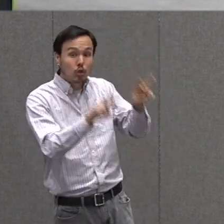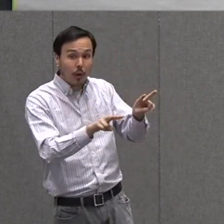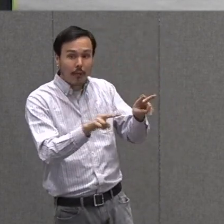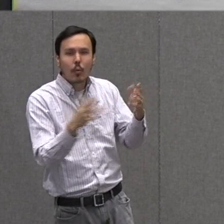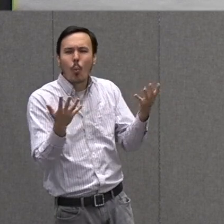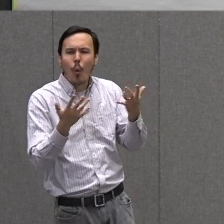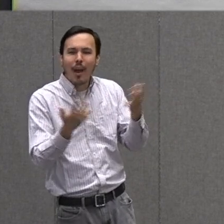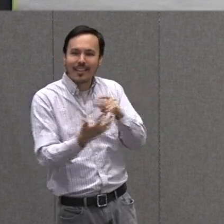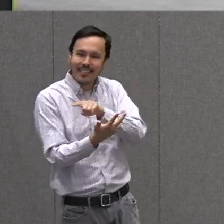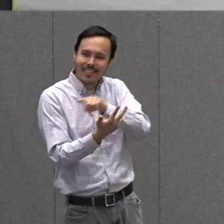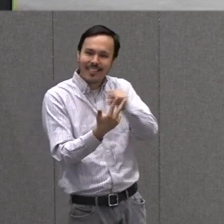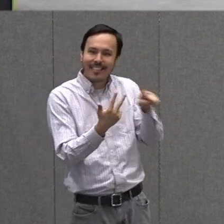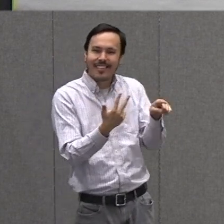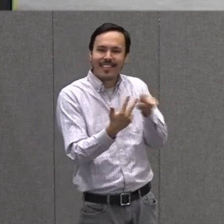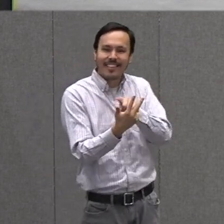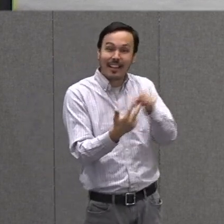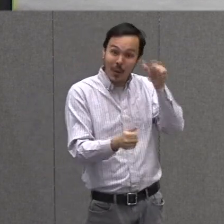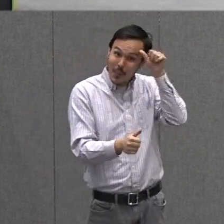Remember, it's your choice.